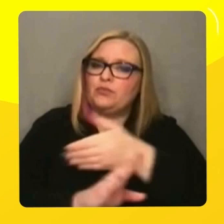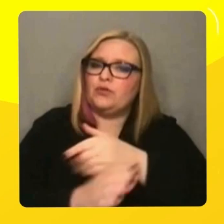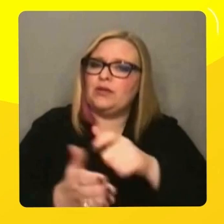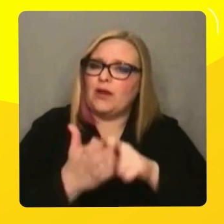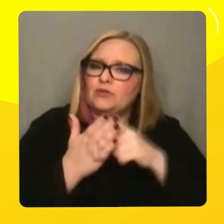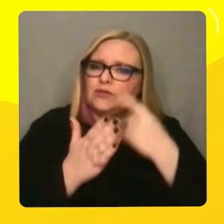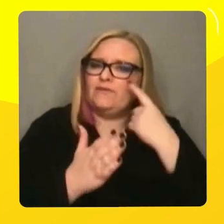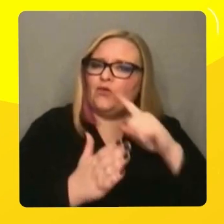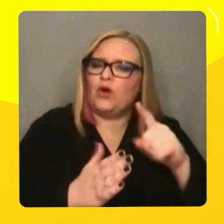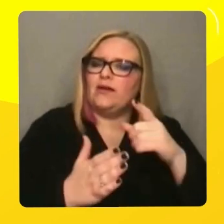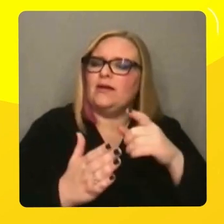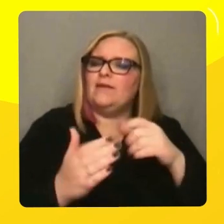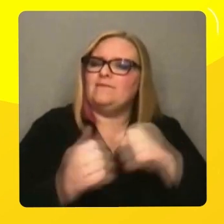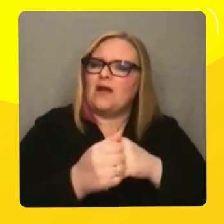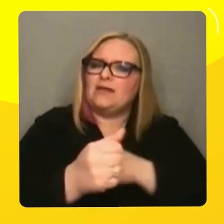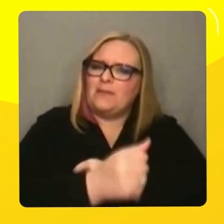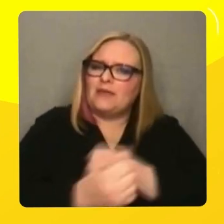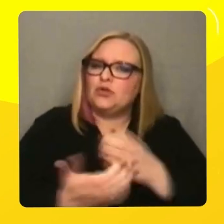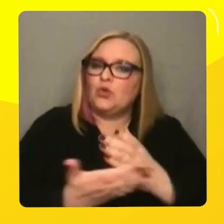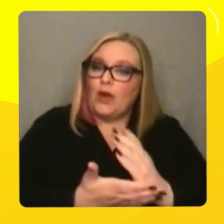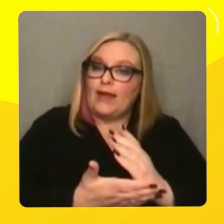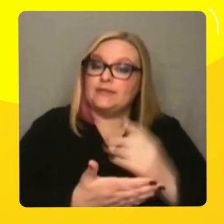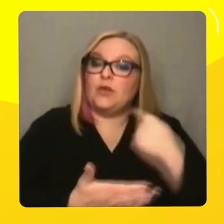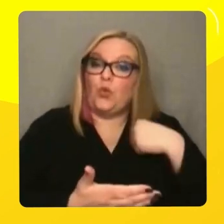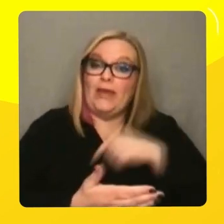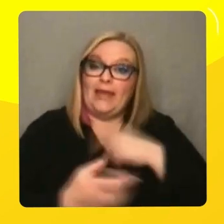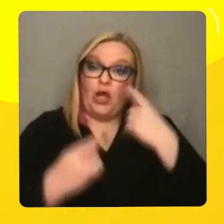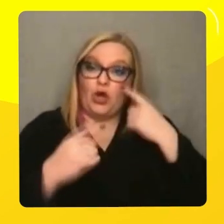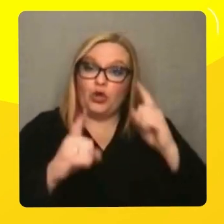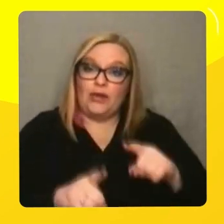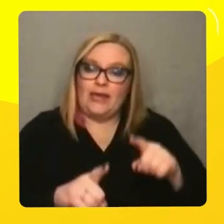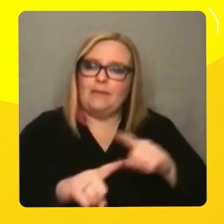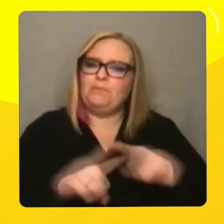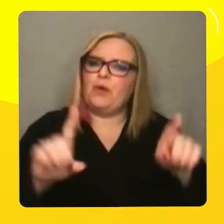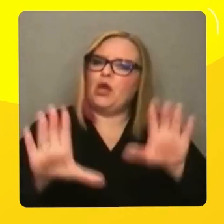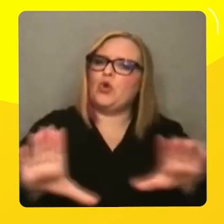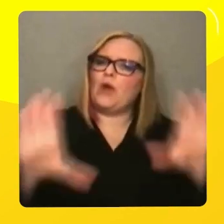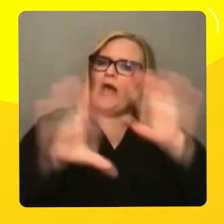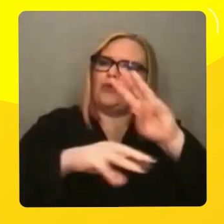And at Micron, we agree. But around the world, there is a long way to go before